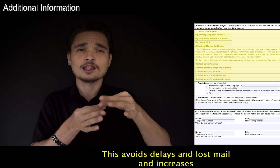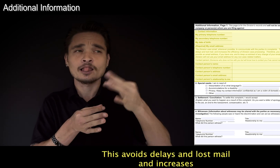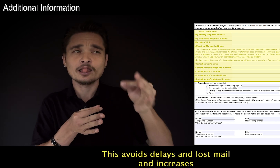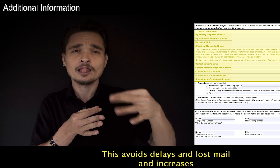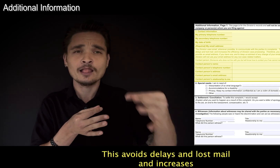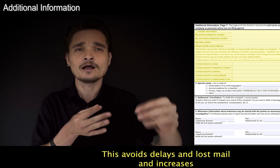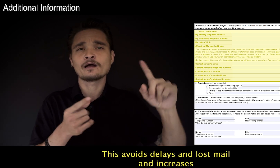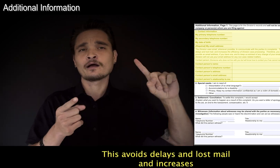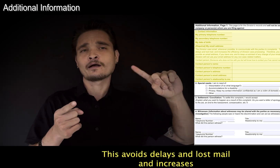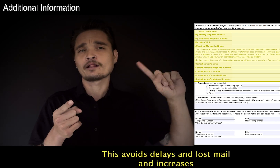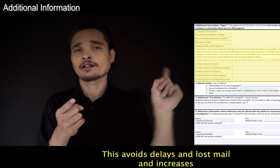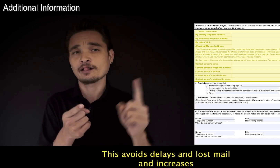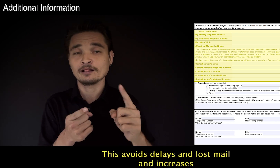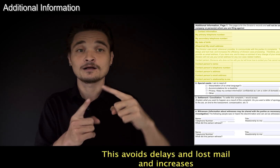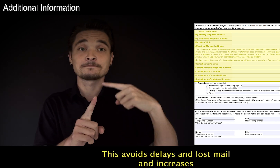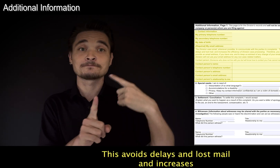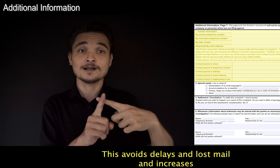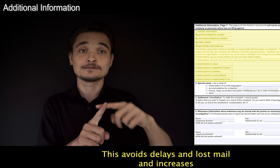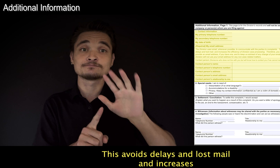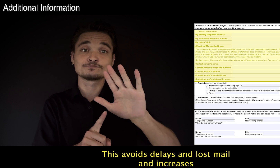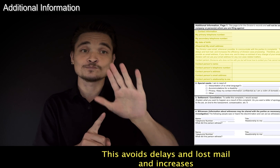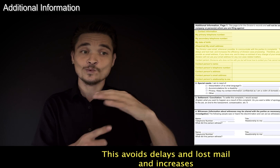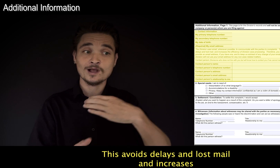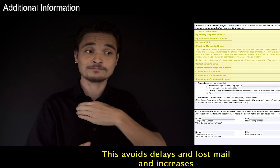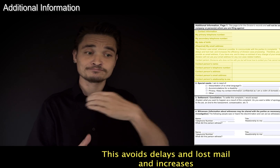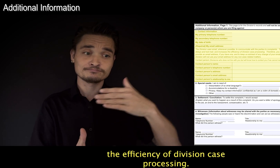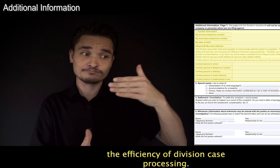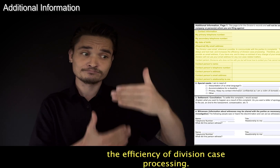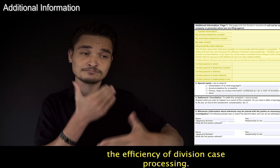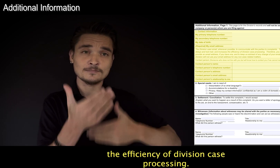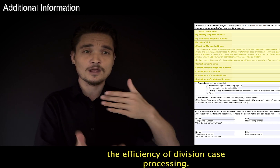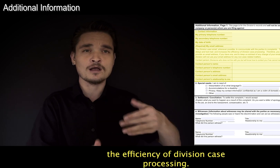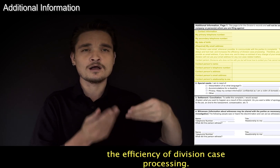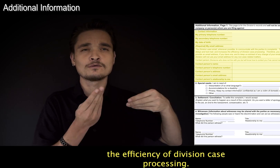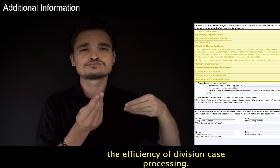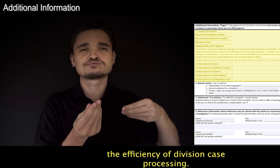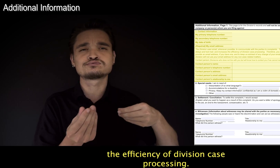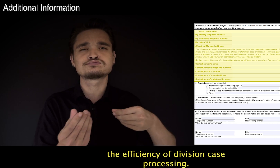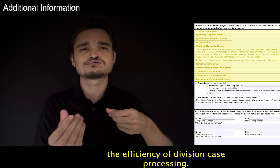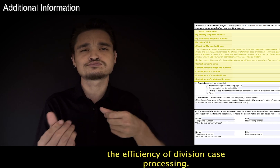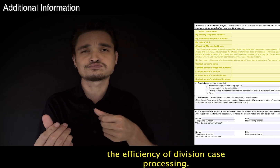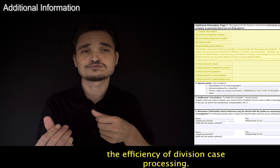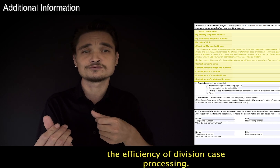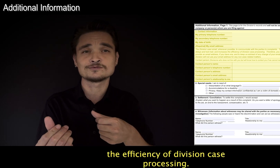This avoids delays and lost mail and increases the efficiency of division case processing.